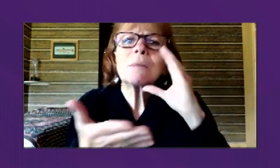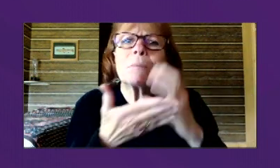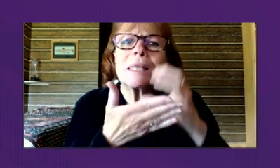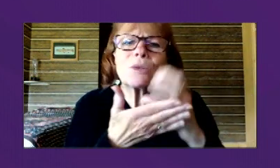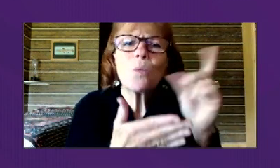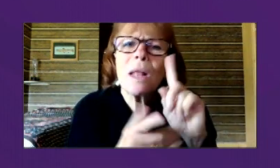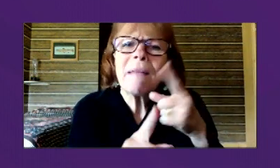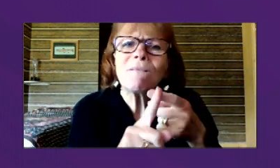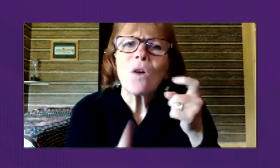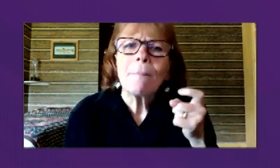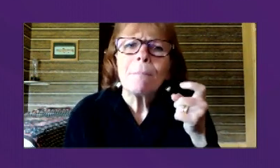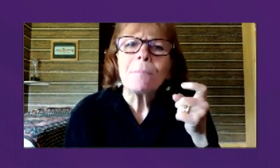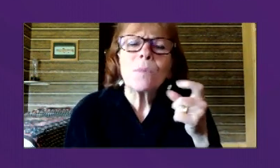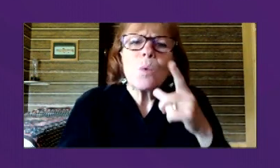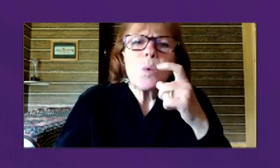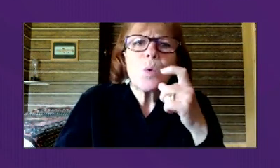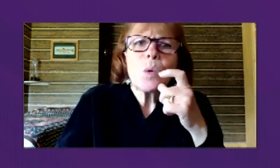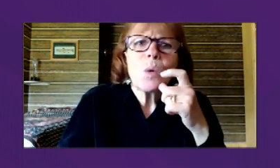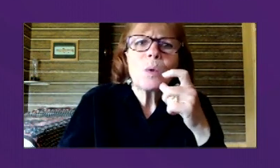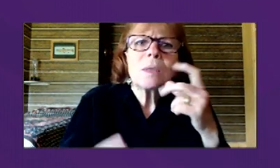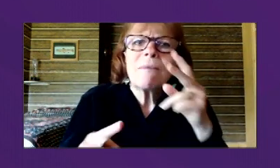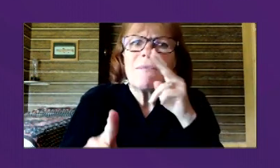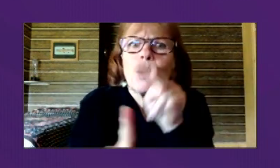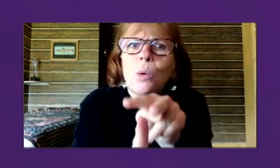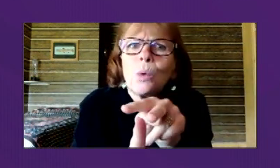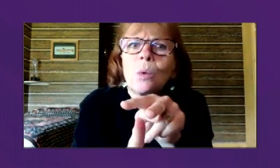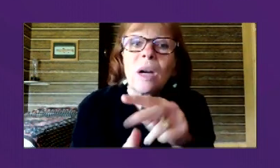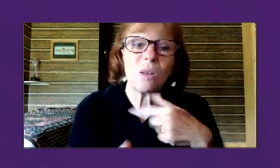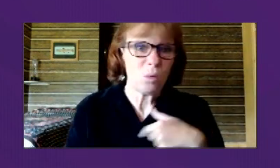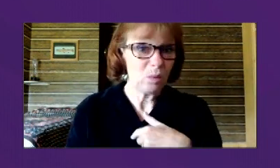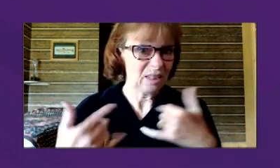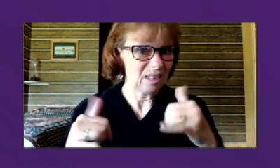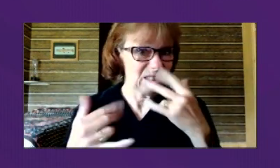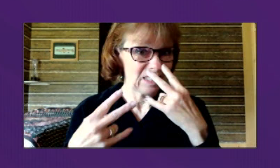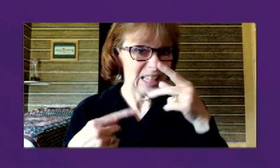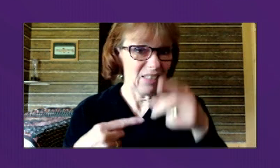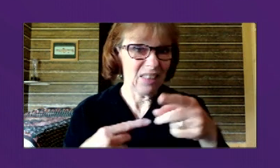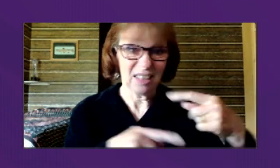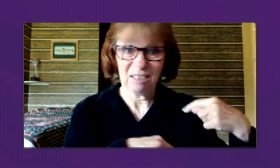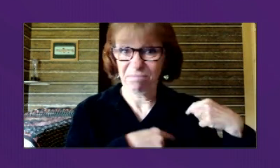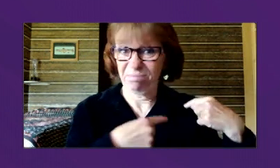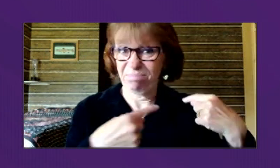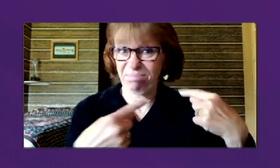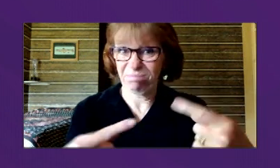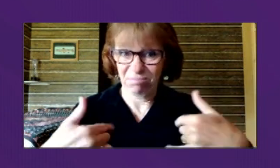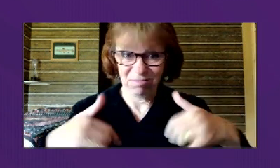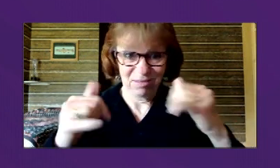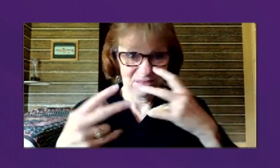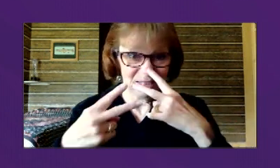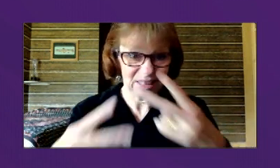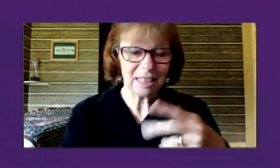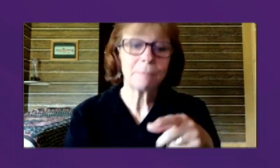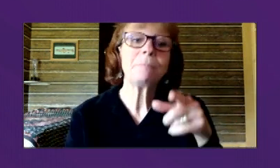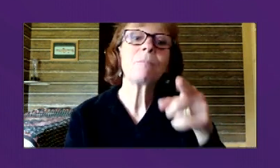that we can still see today, Buffalo Bill's Wild West Stage show blurred lines between history